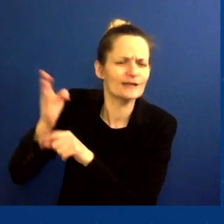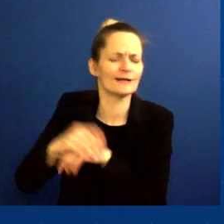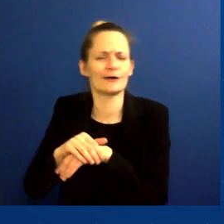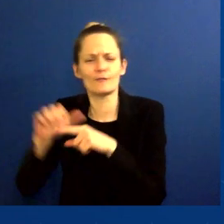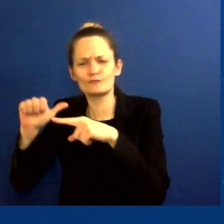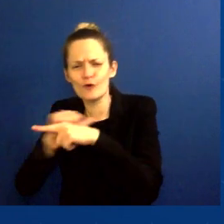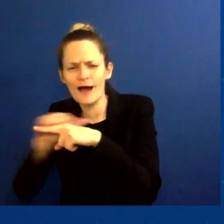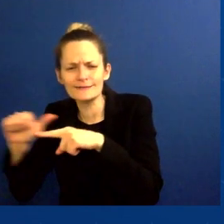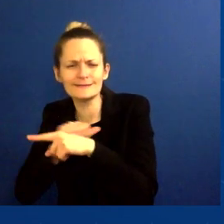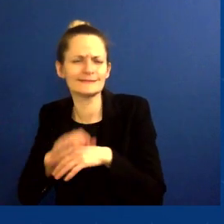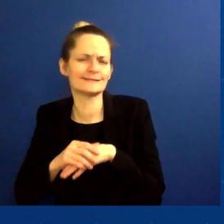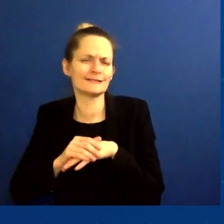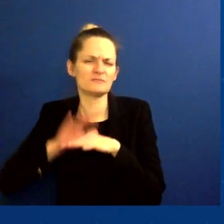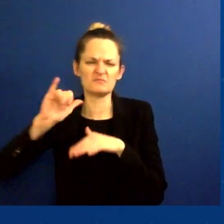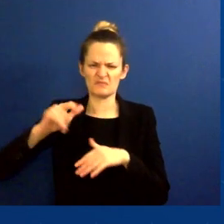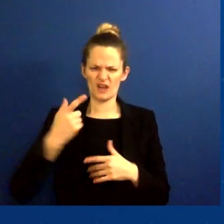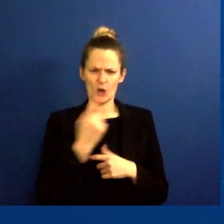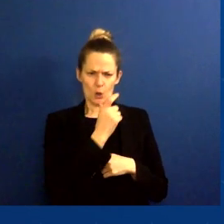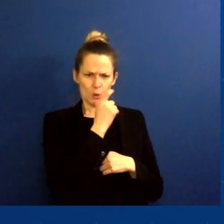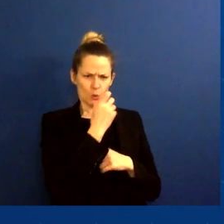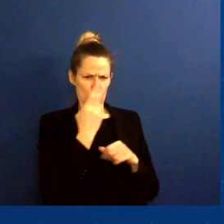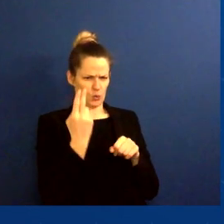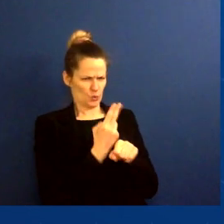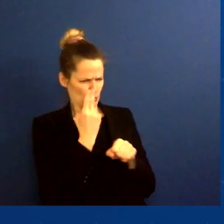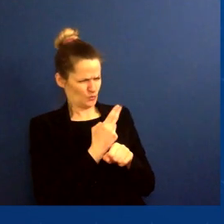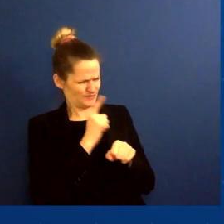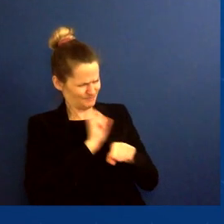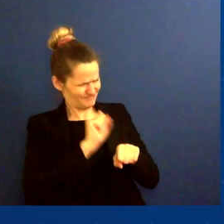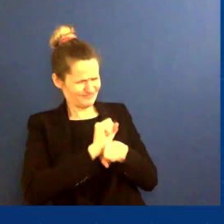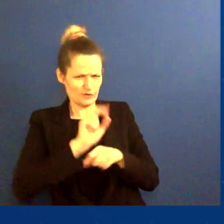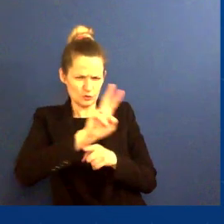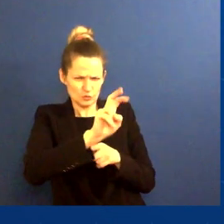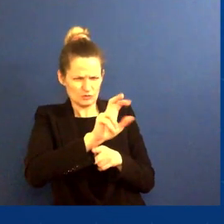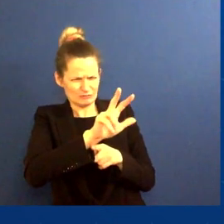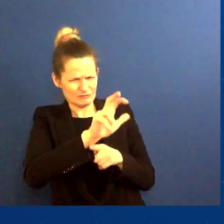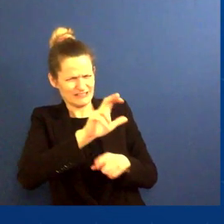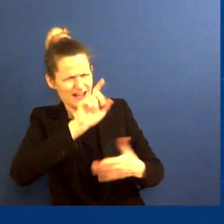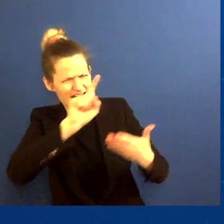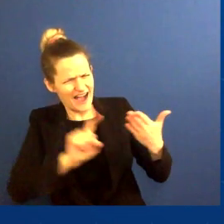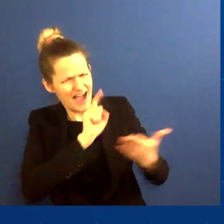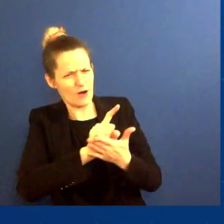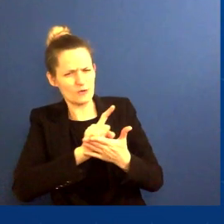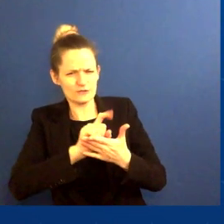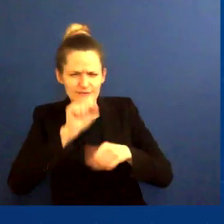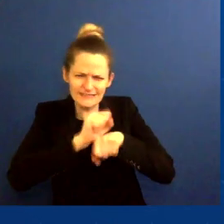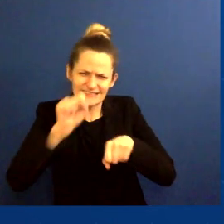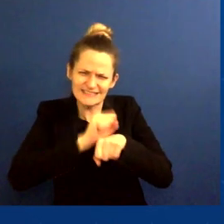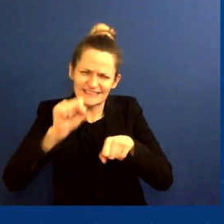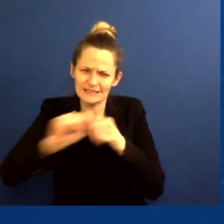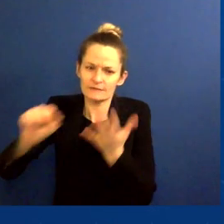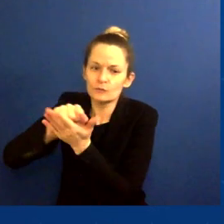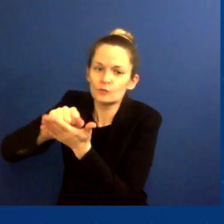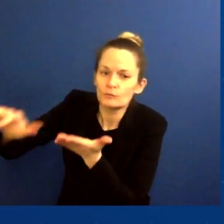learning to remove and replace lead pipes and service lines in a city that is sadly replete with them